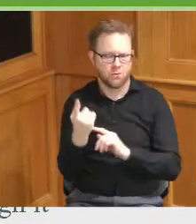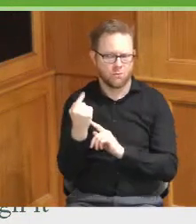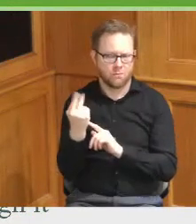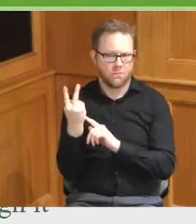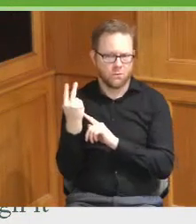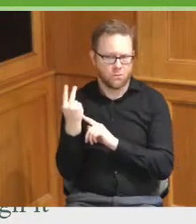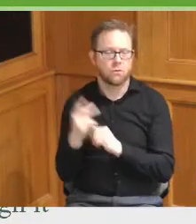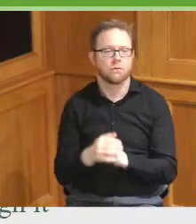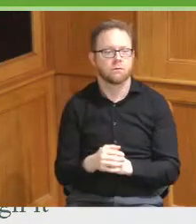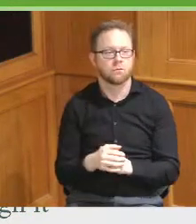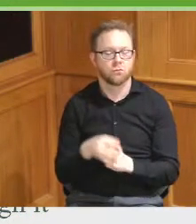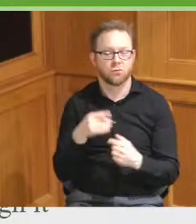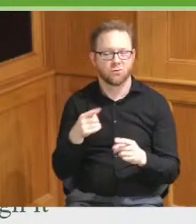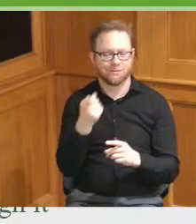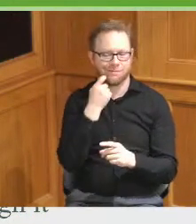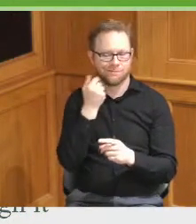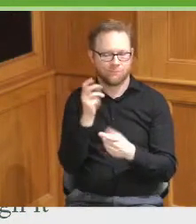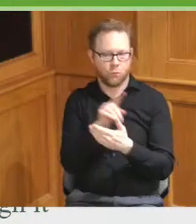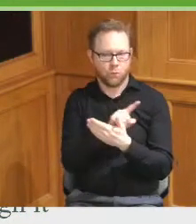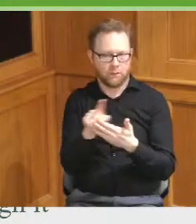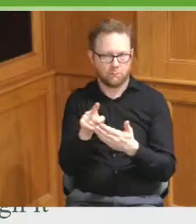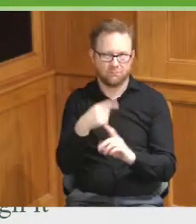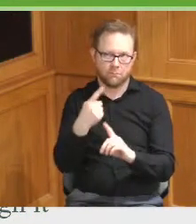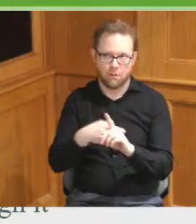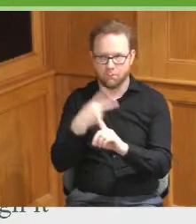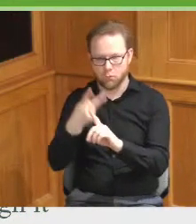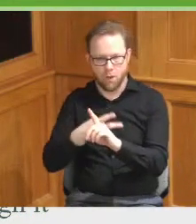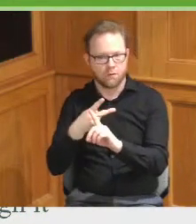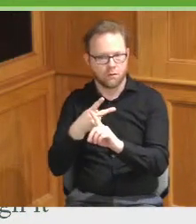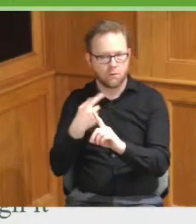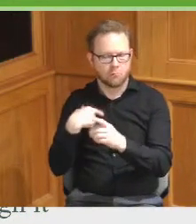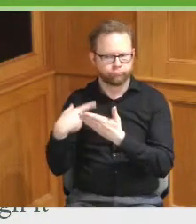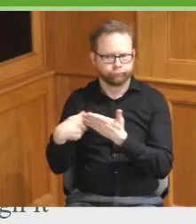the last few weeks really over the last month or two we've heard a lot of discussion about ending